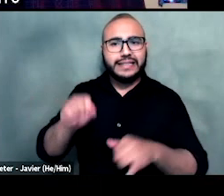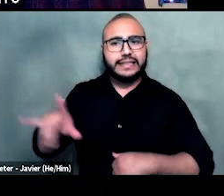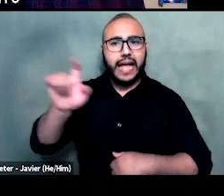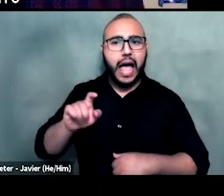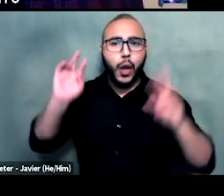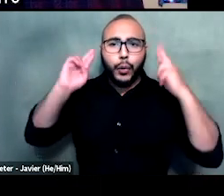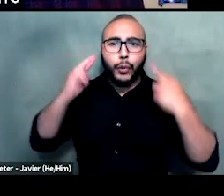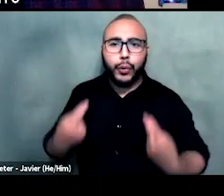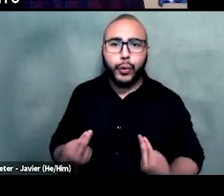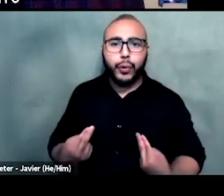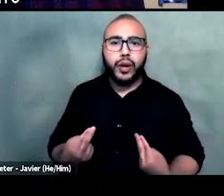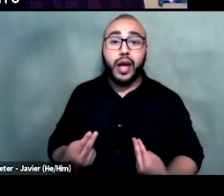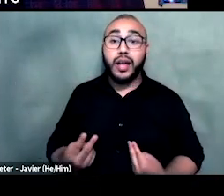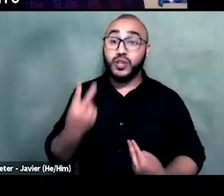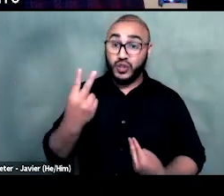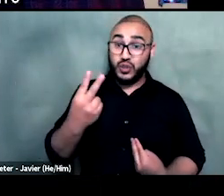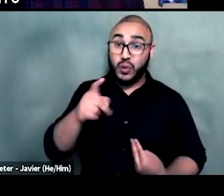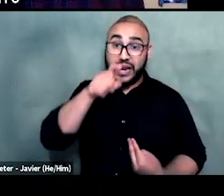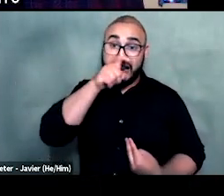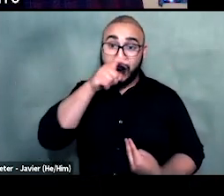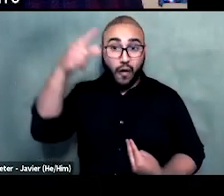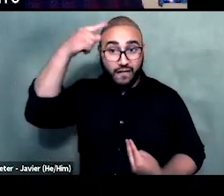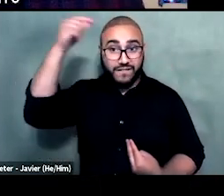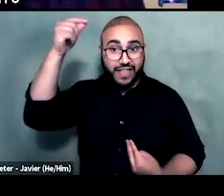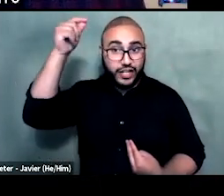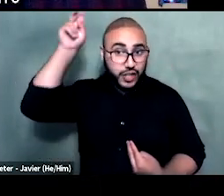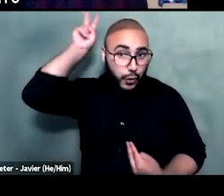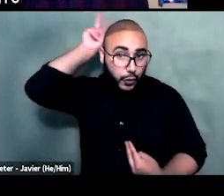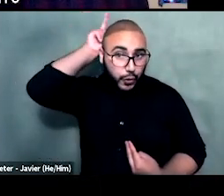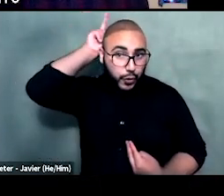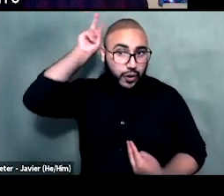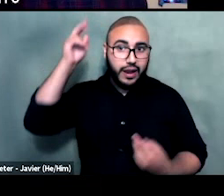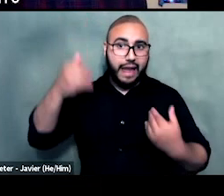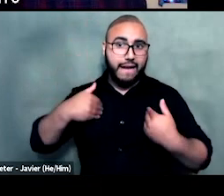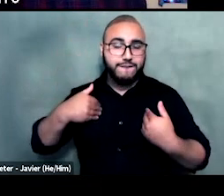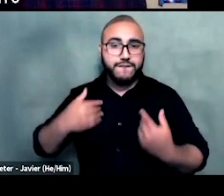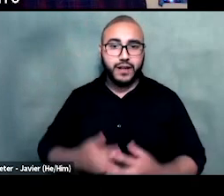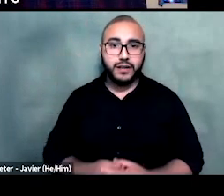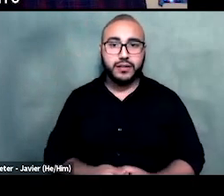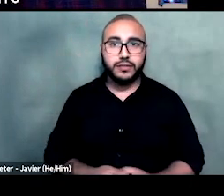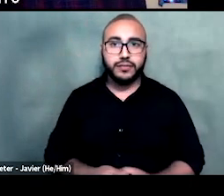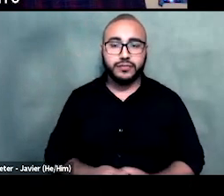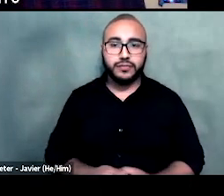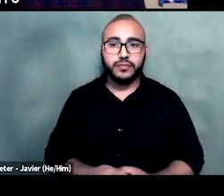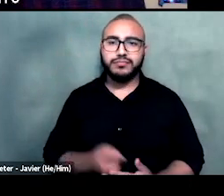And he has two eagle feathers as well that he's adorned with Very well known Native